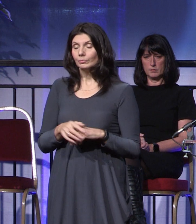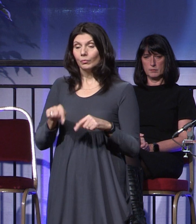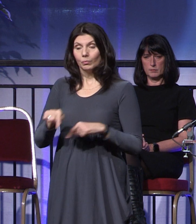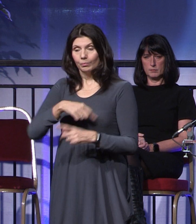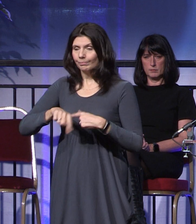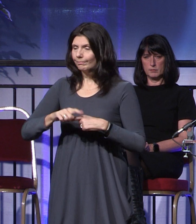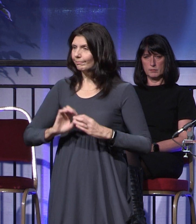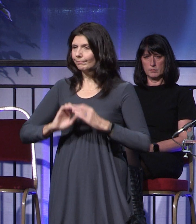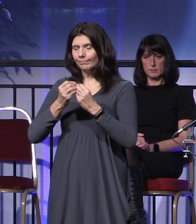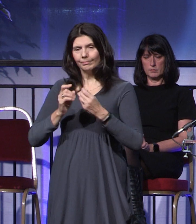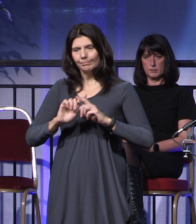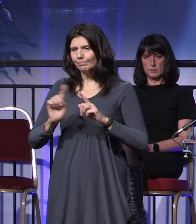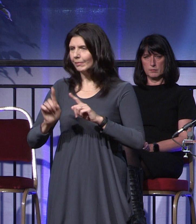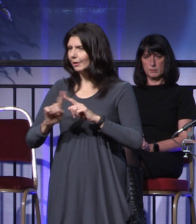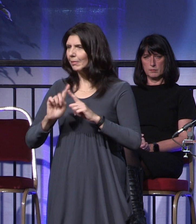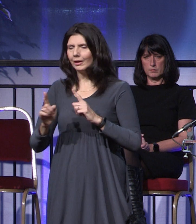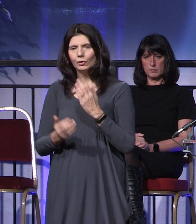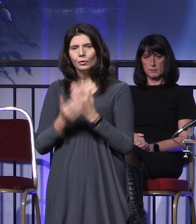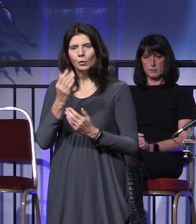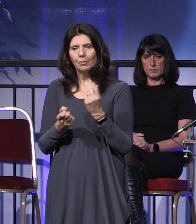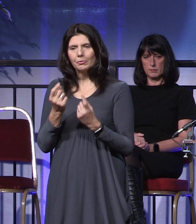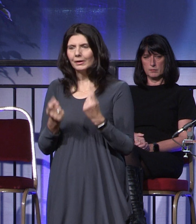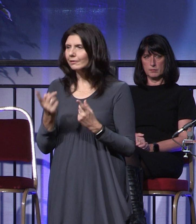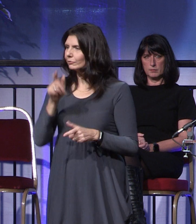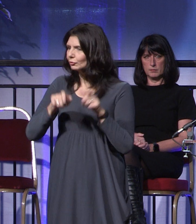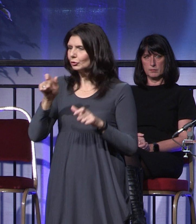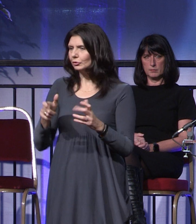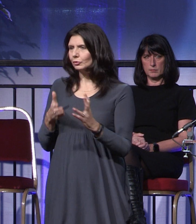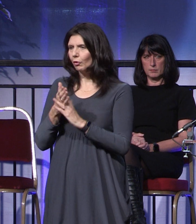new possibilities for many thousands of our graduates during our 190 year